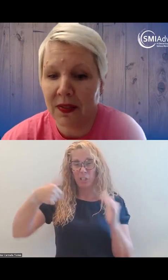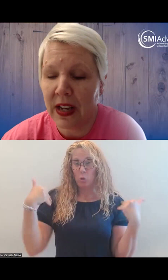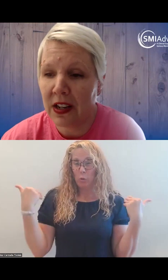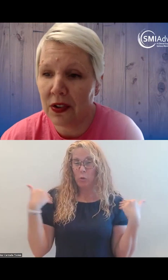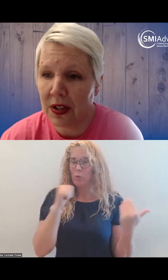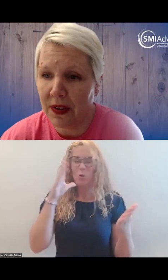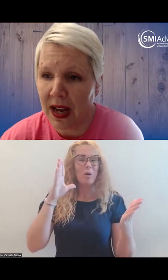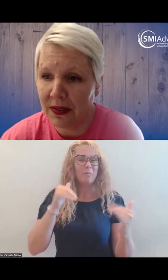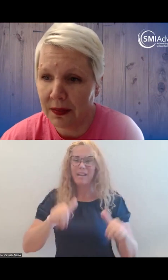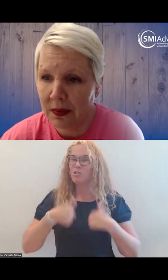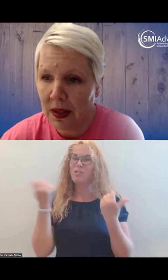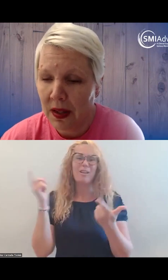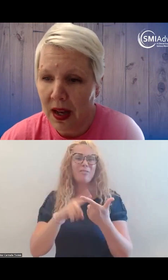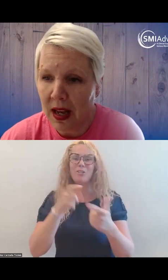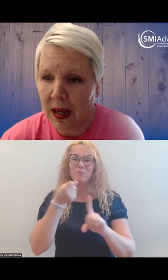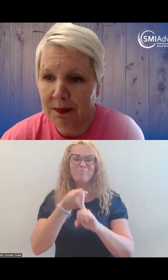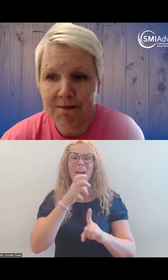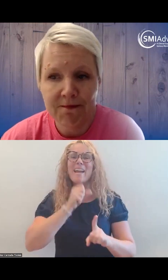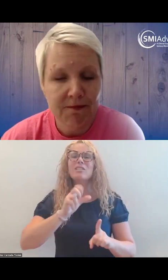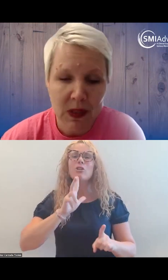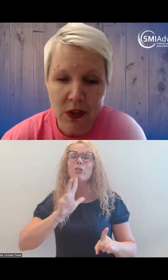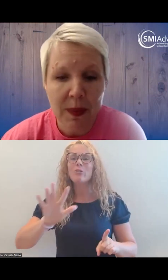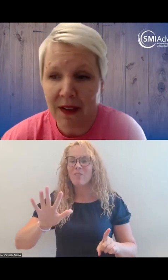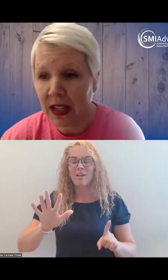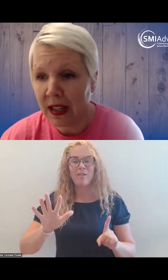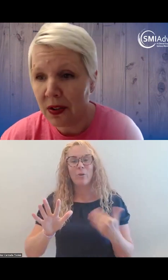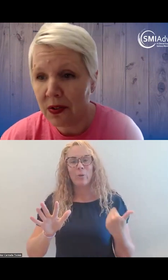TO AGE 35. YOU MAY HAVE A KID WHO IS